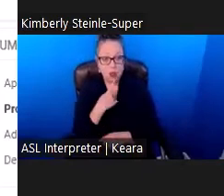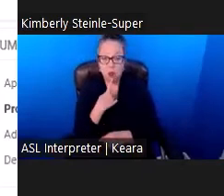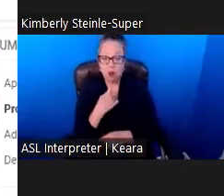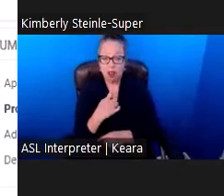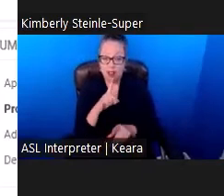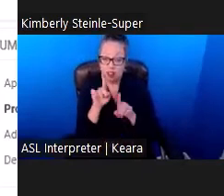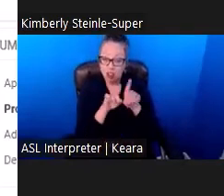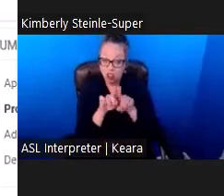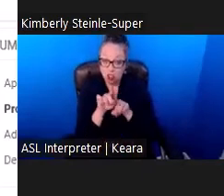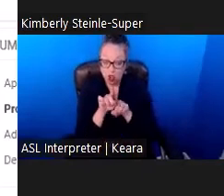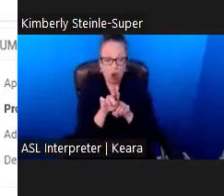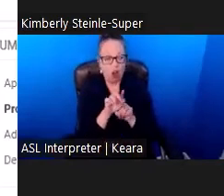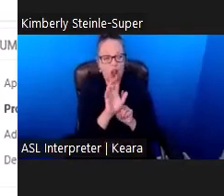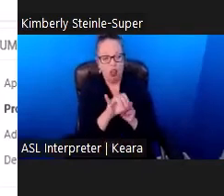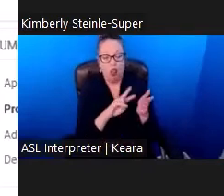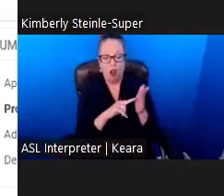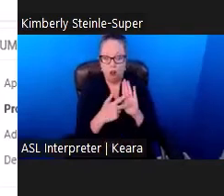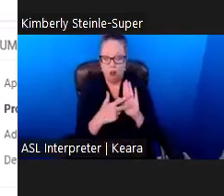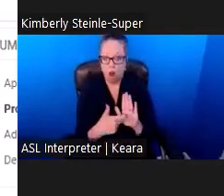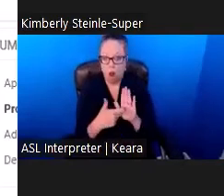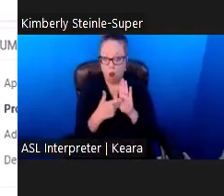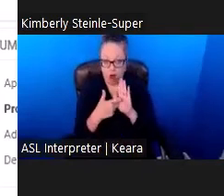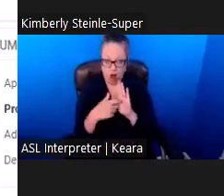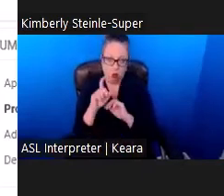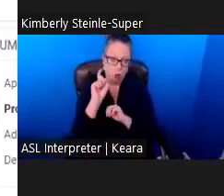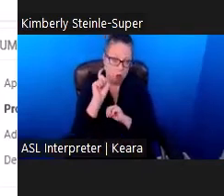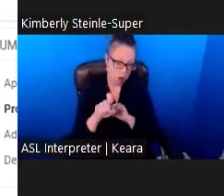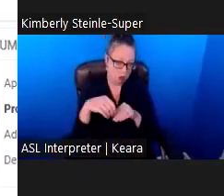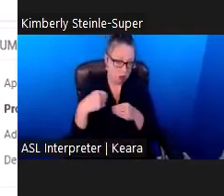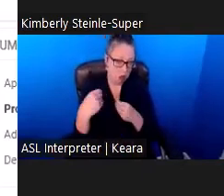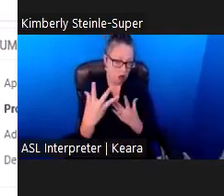field is required so you will need to provide information in all of those fields before